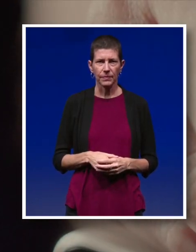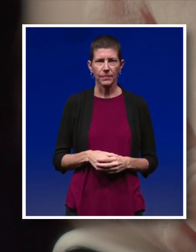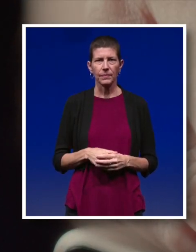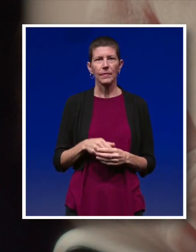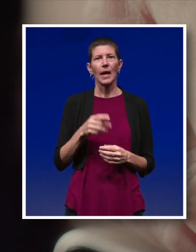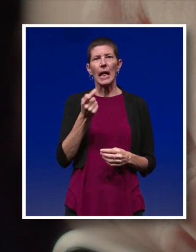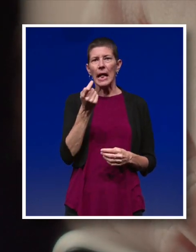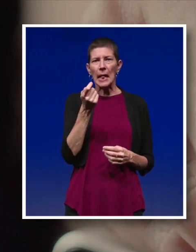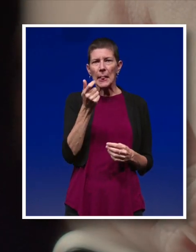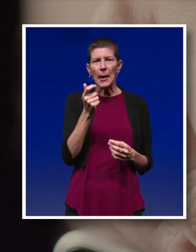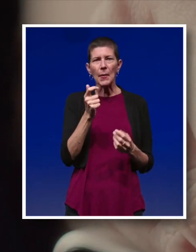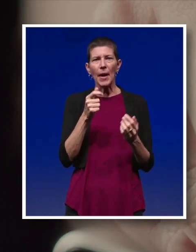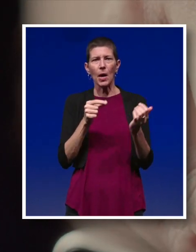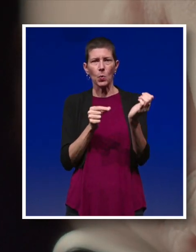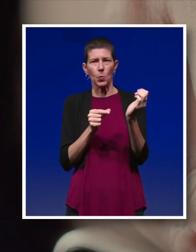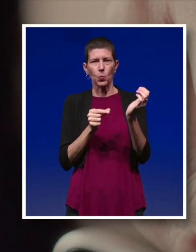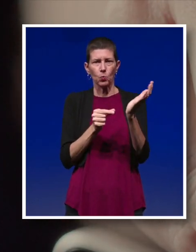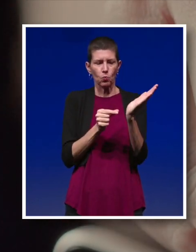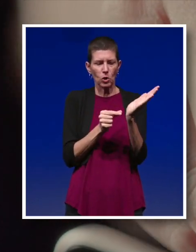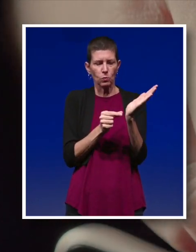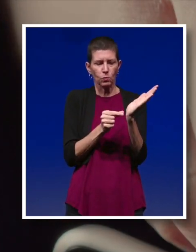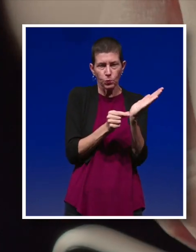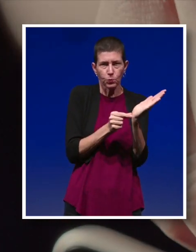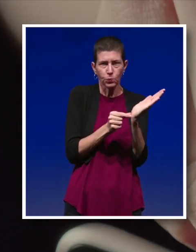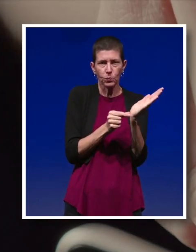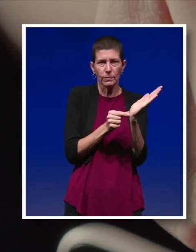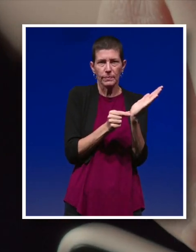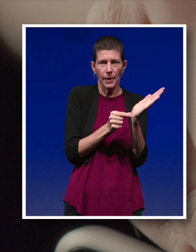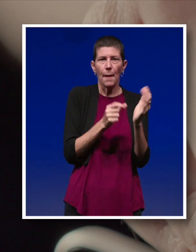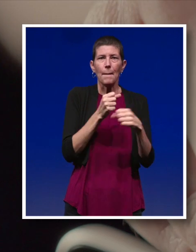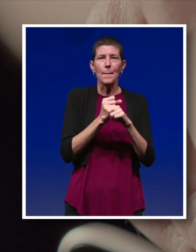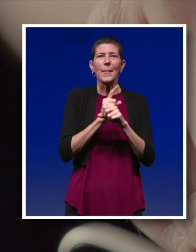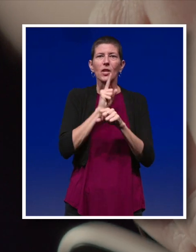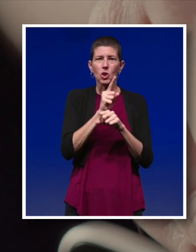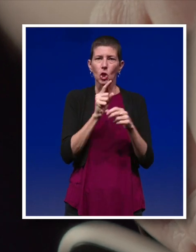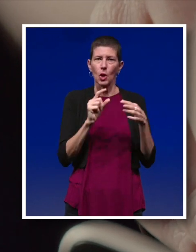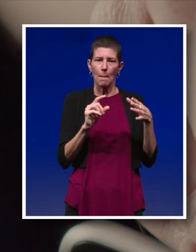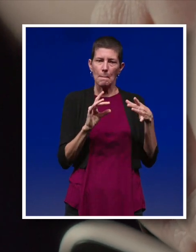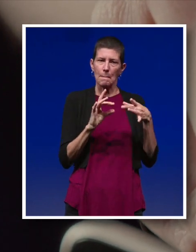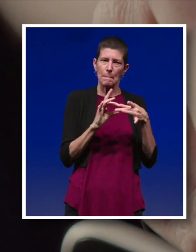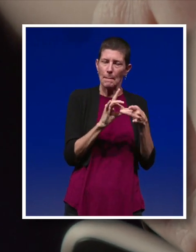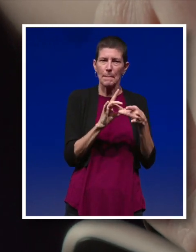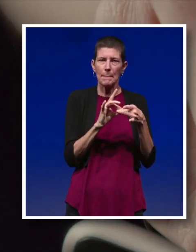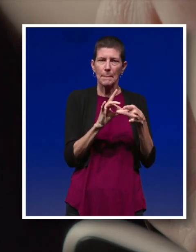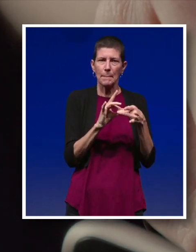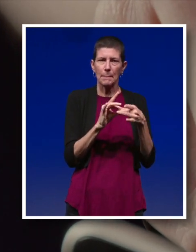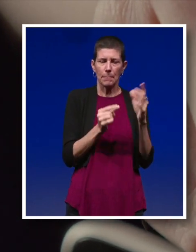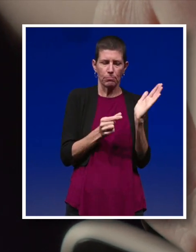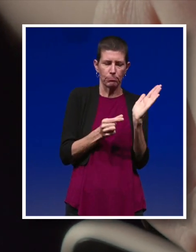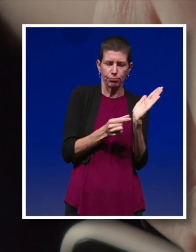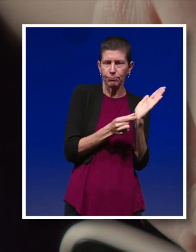Apply a small amount of pressure to ensure the charging cable is all the way in the charging port.